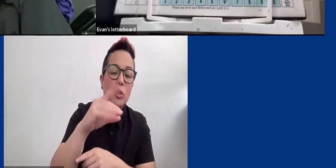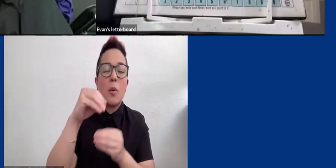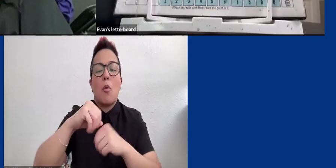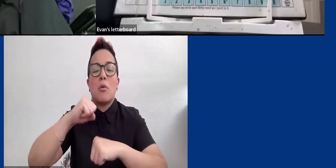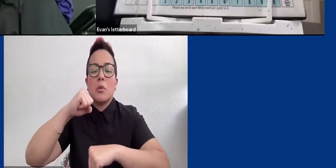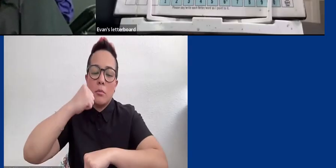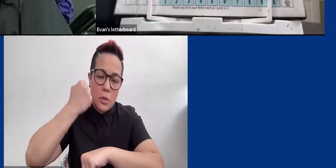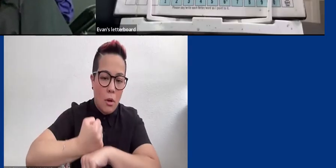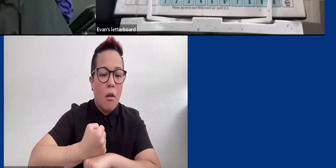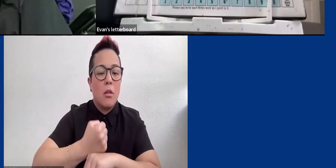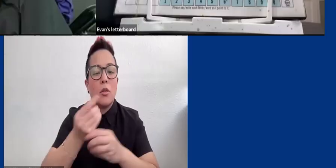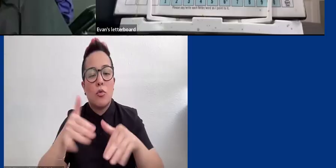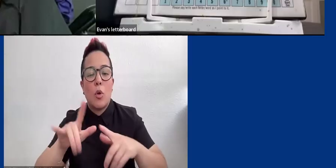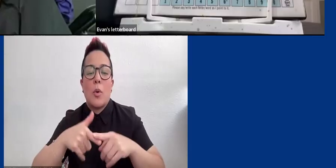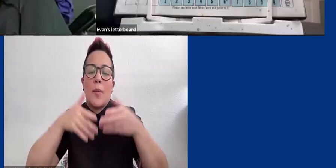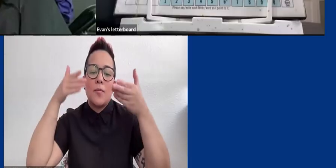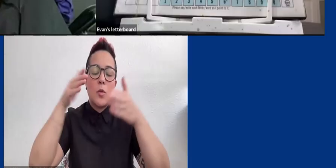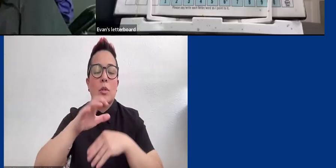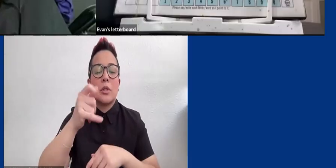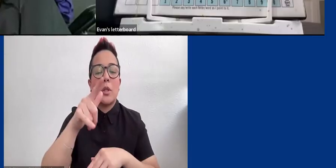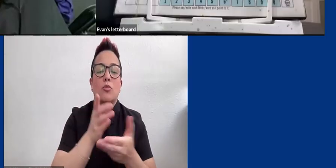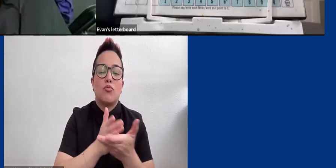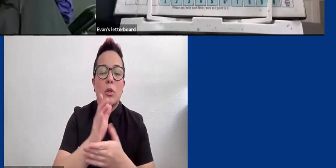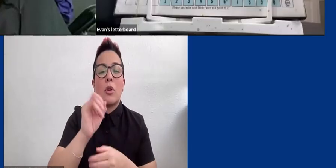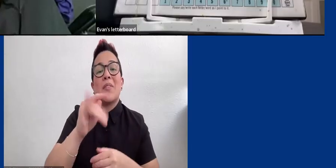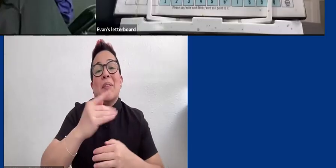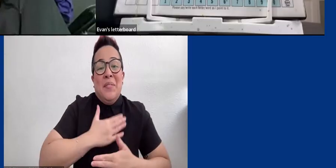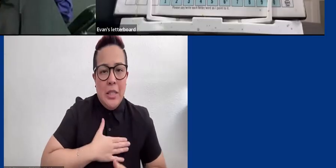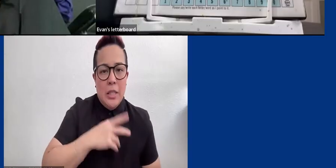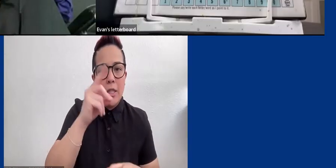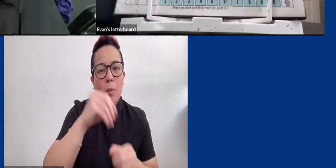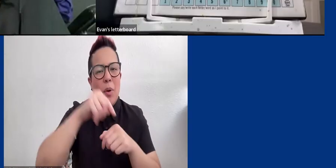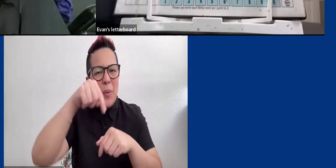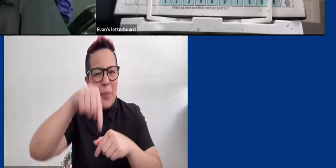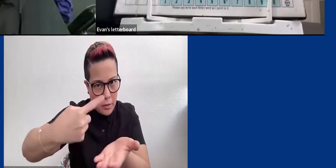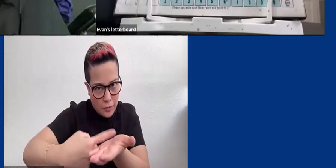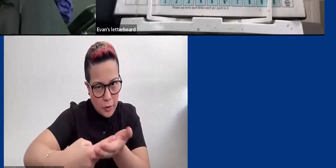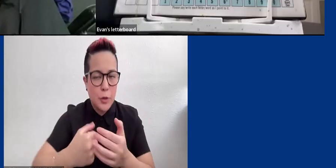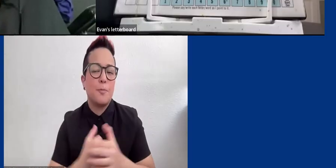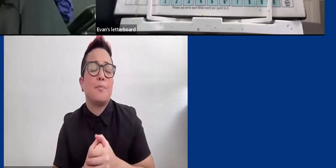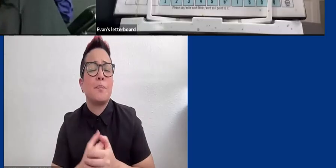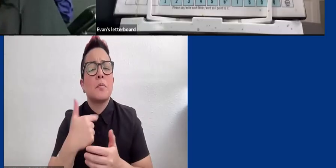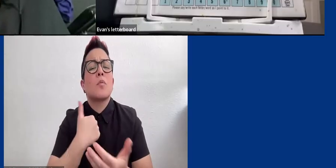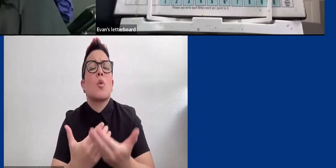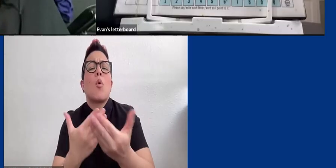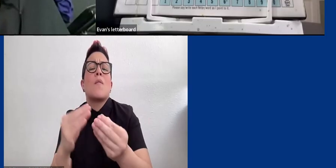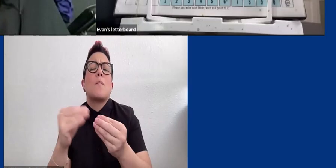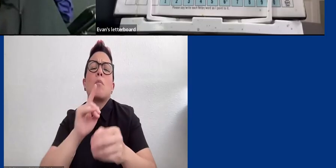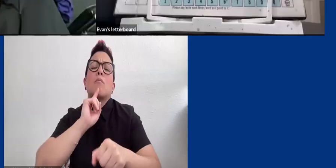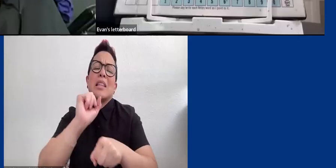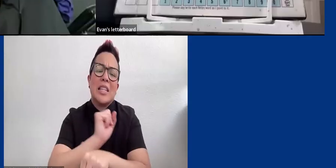rights of the physically disabled in this talk. I offer a more literal definition of disability